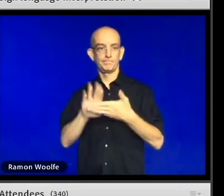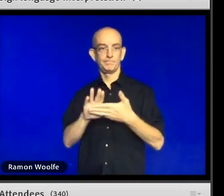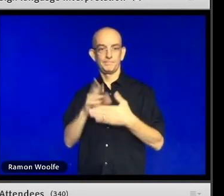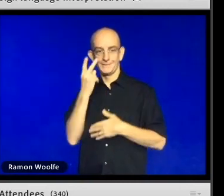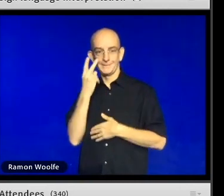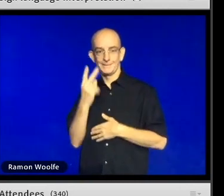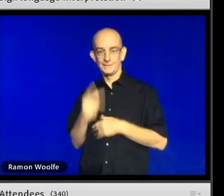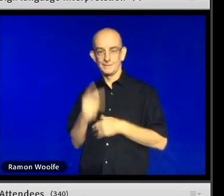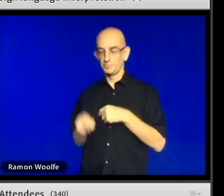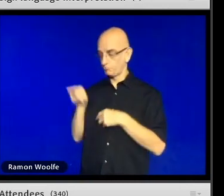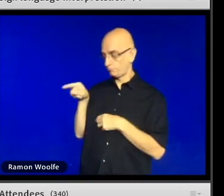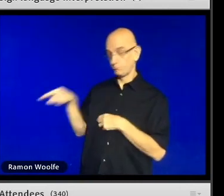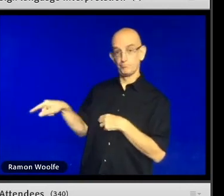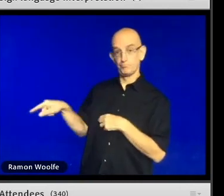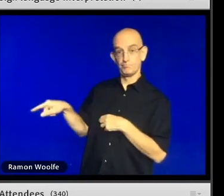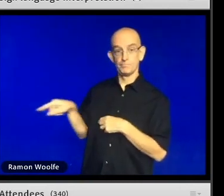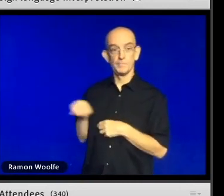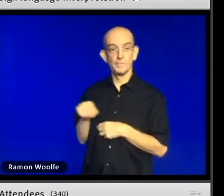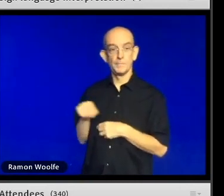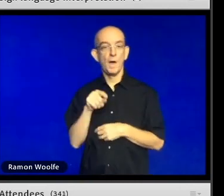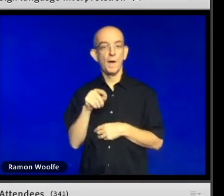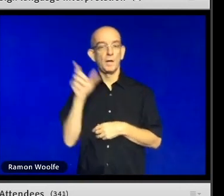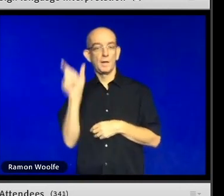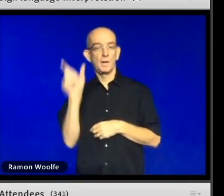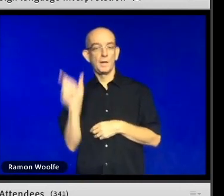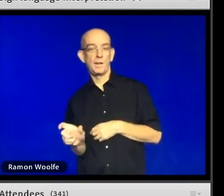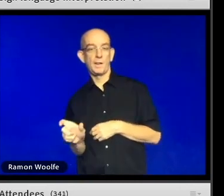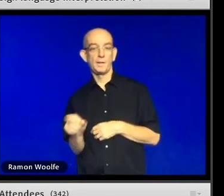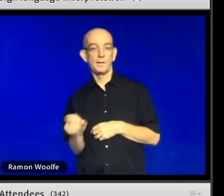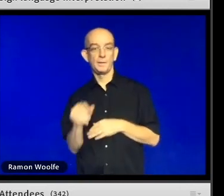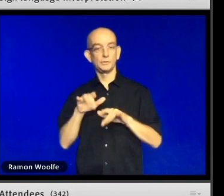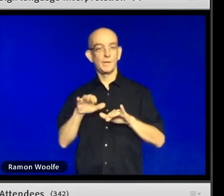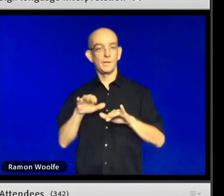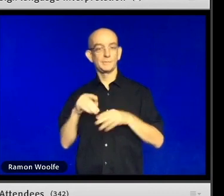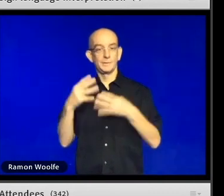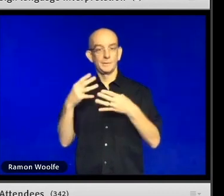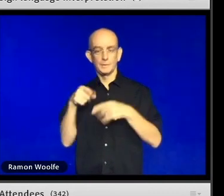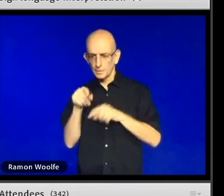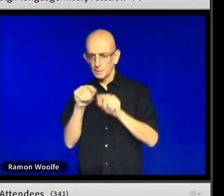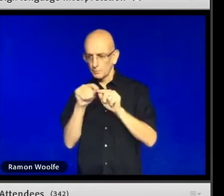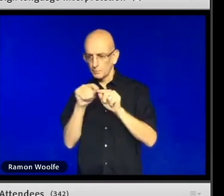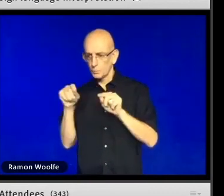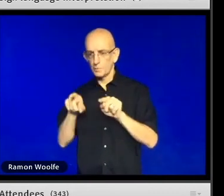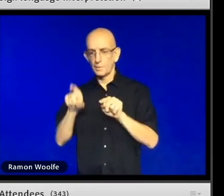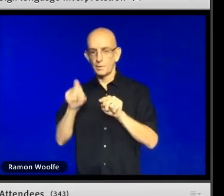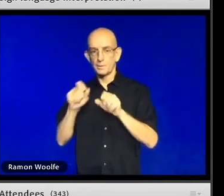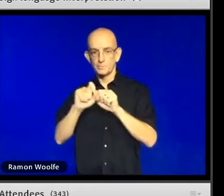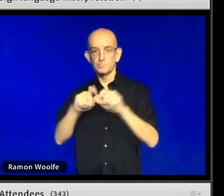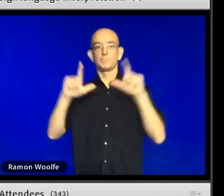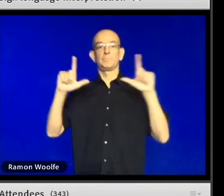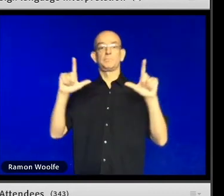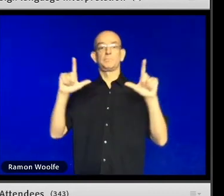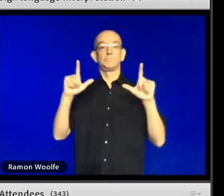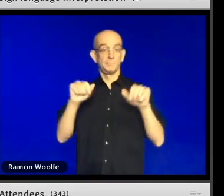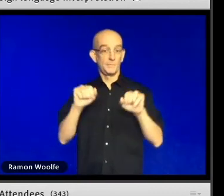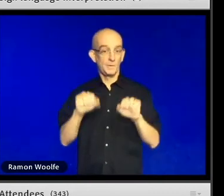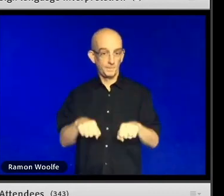interpretation. You'll find that in the upper rapid corner. They have been kindly supported